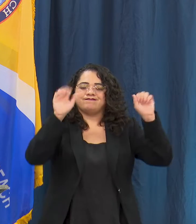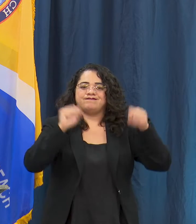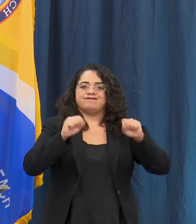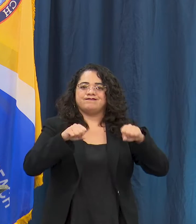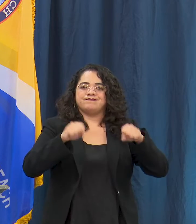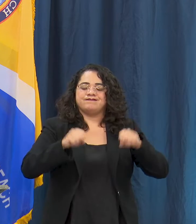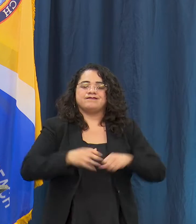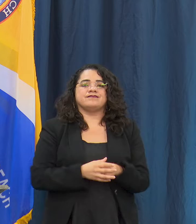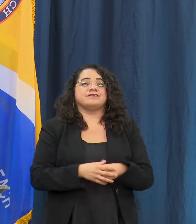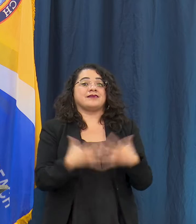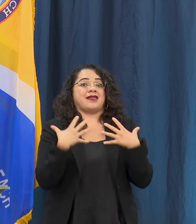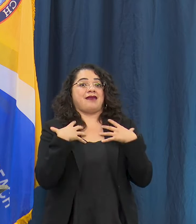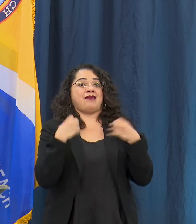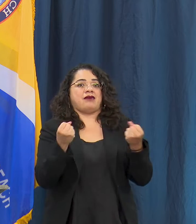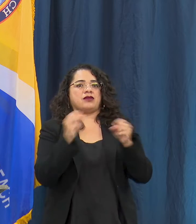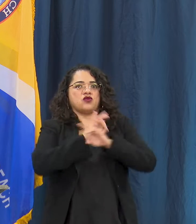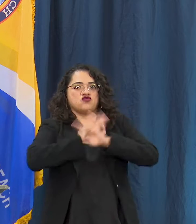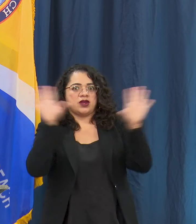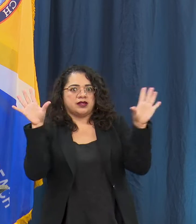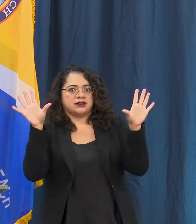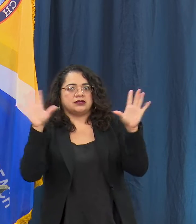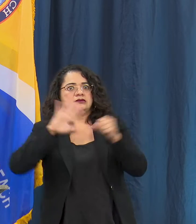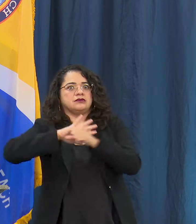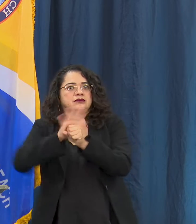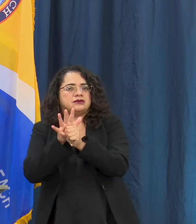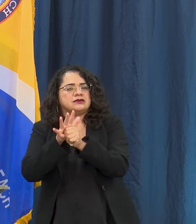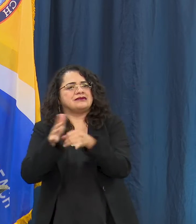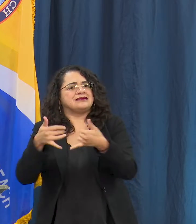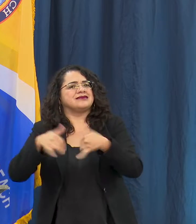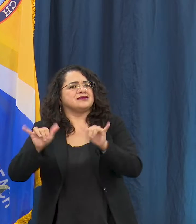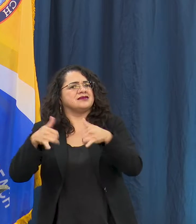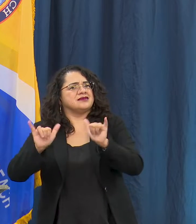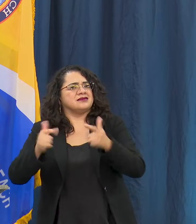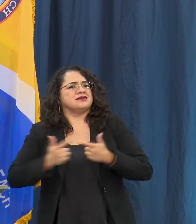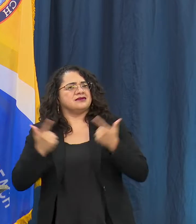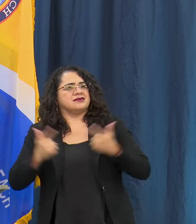health crisis that we are currently in. As we move forward, we're going to have